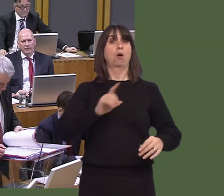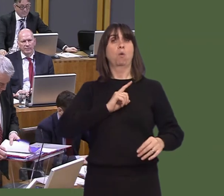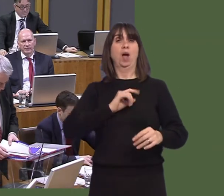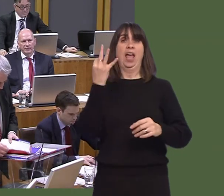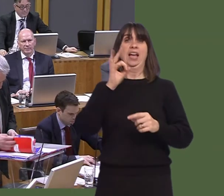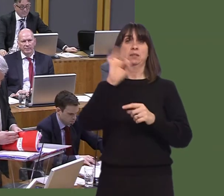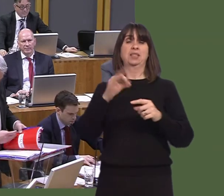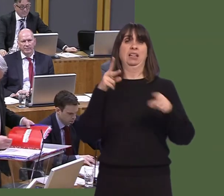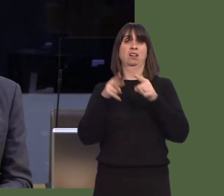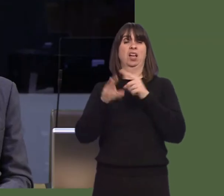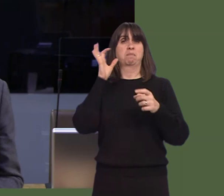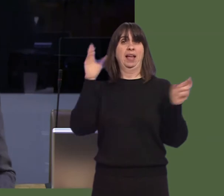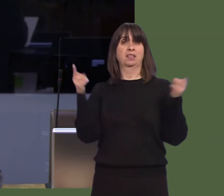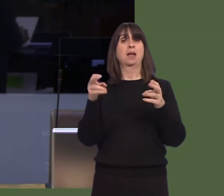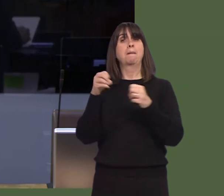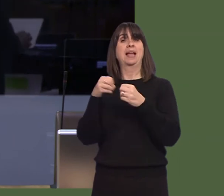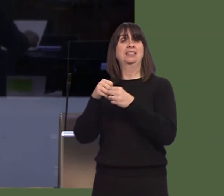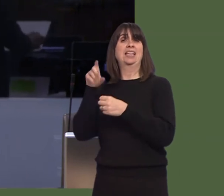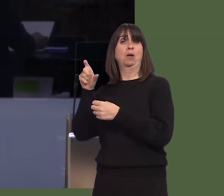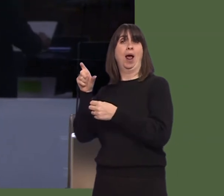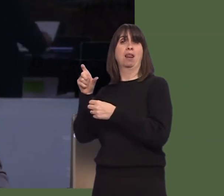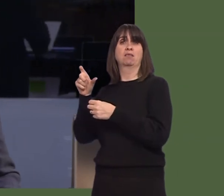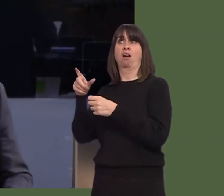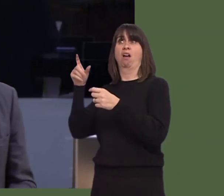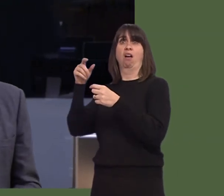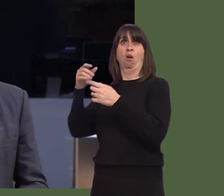Surely, the First Minister has to agree that we are better off out.